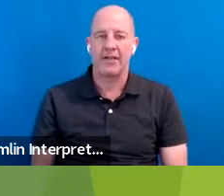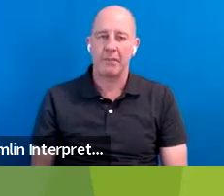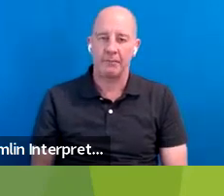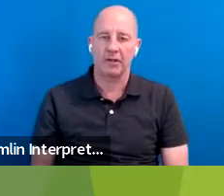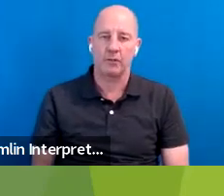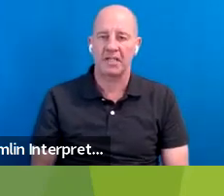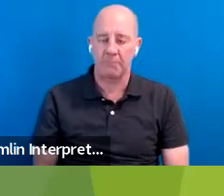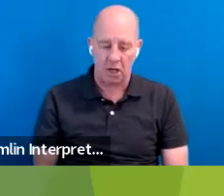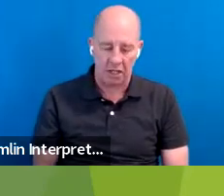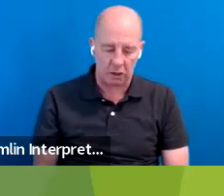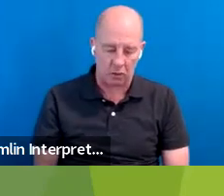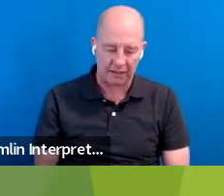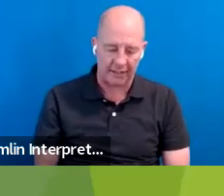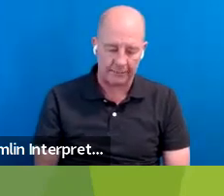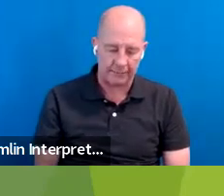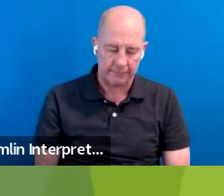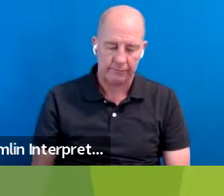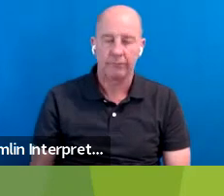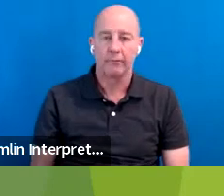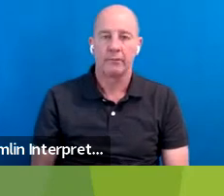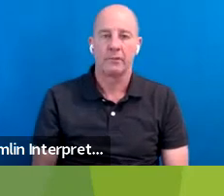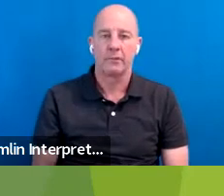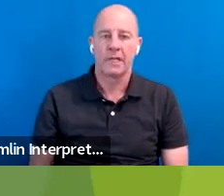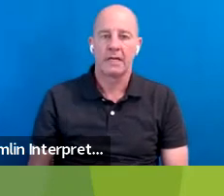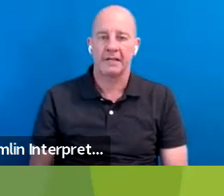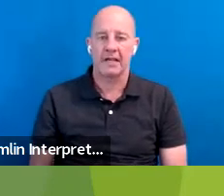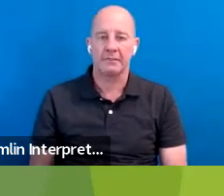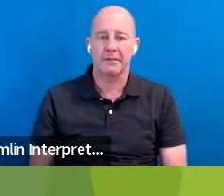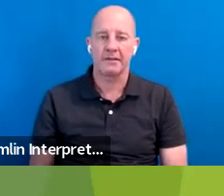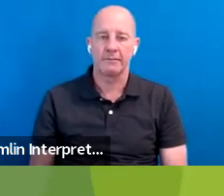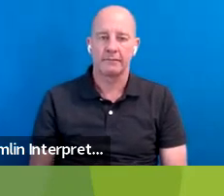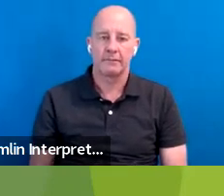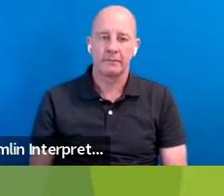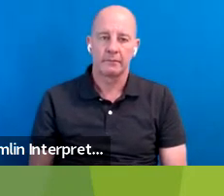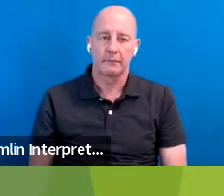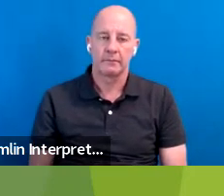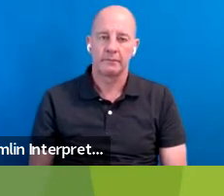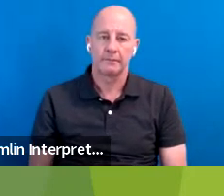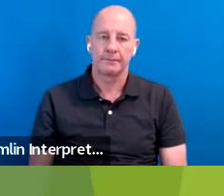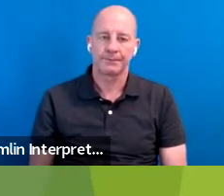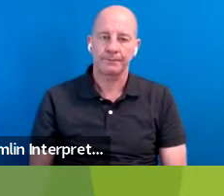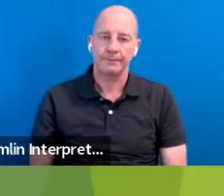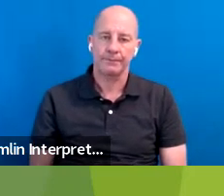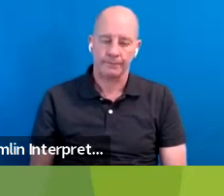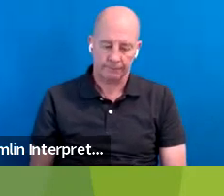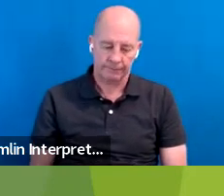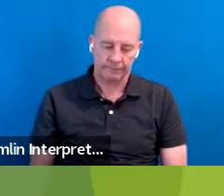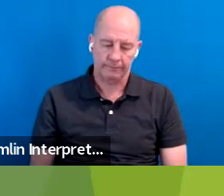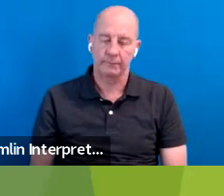And then people can respond accordingly. Next slide, please.